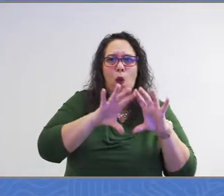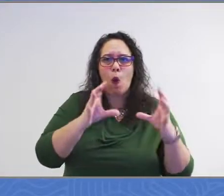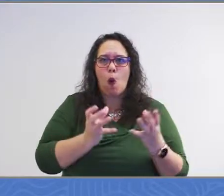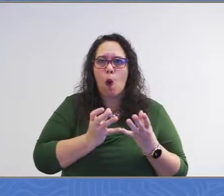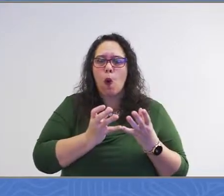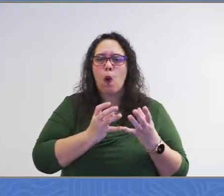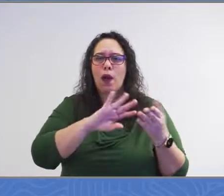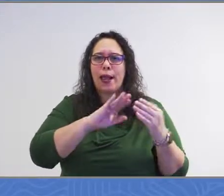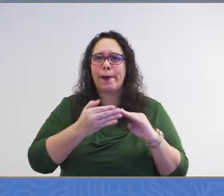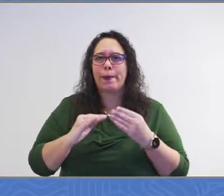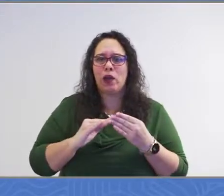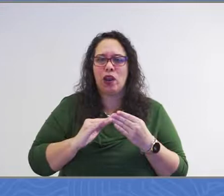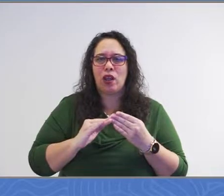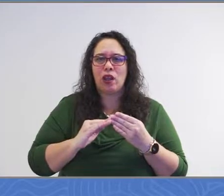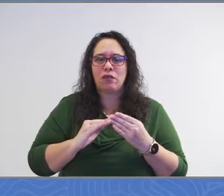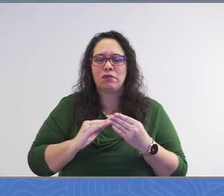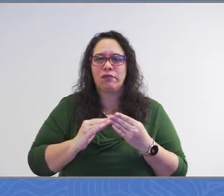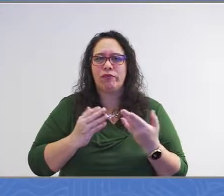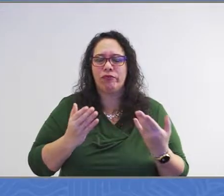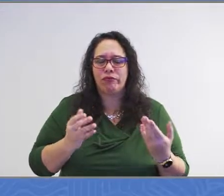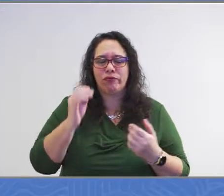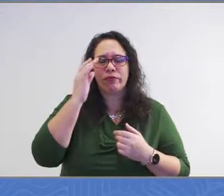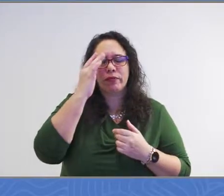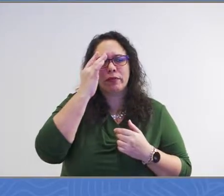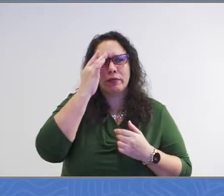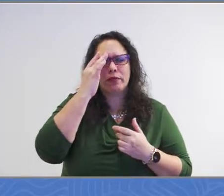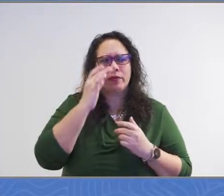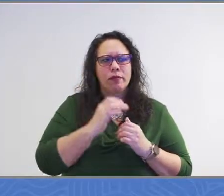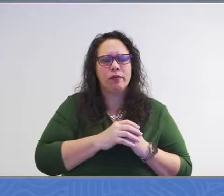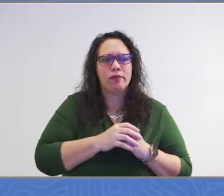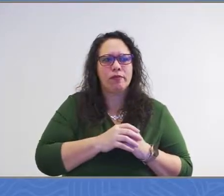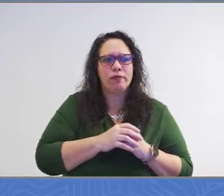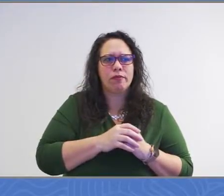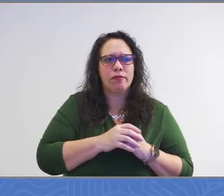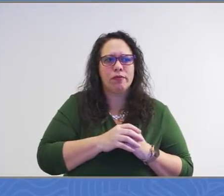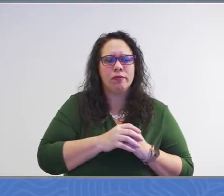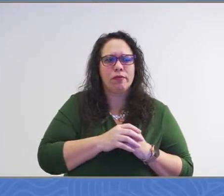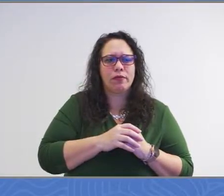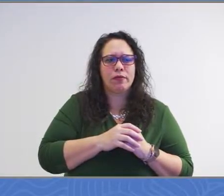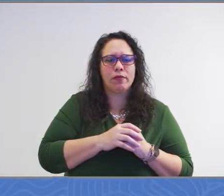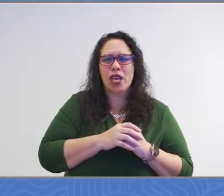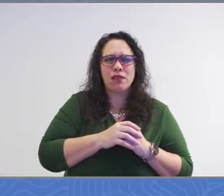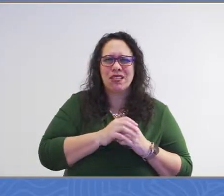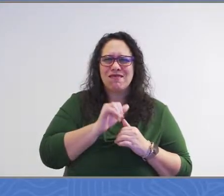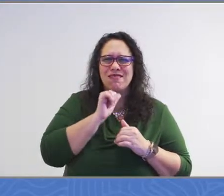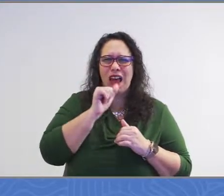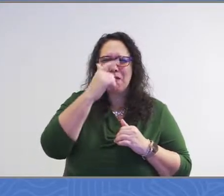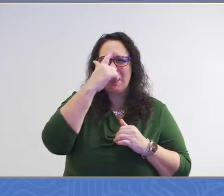and not just moving forward new actions because it would look nice on your resume.